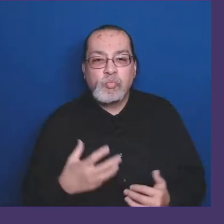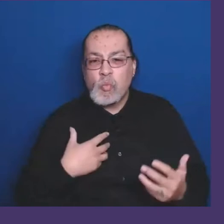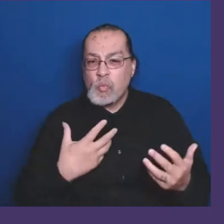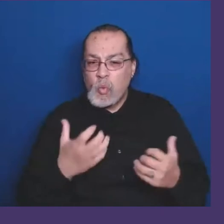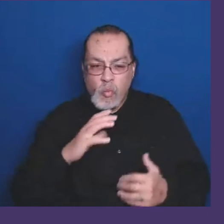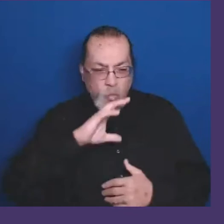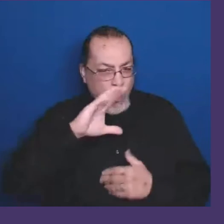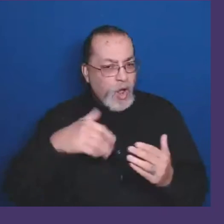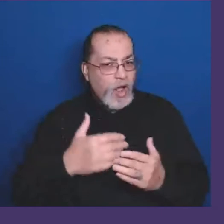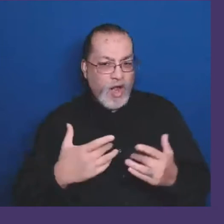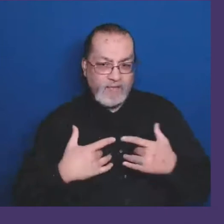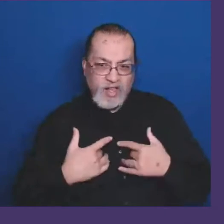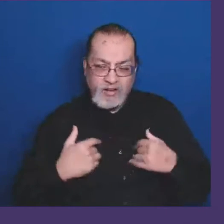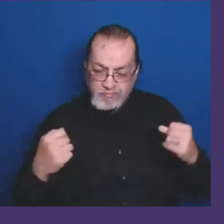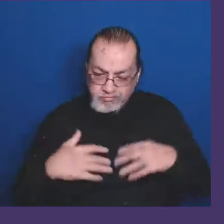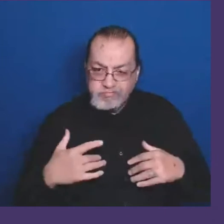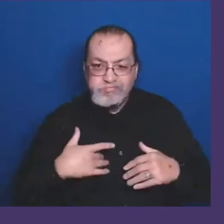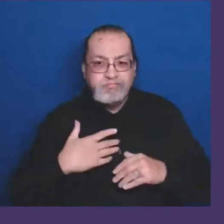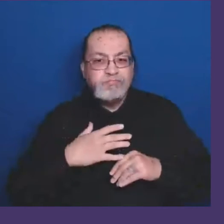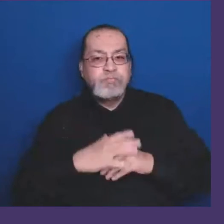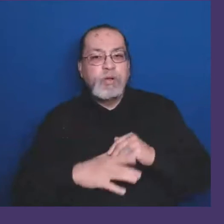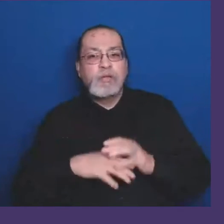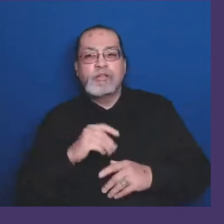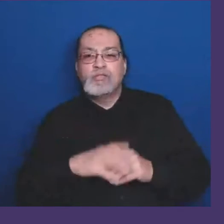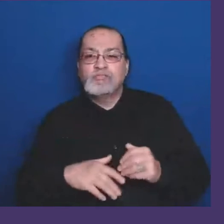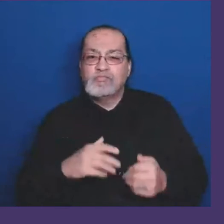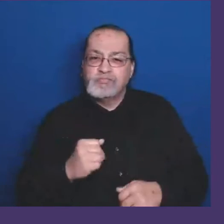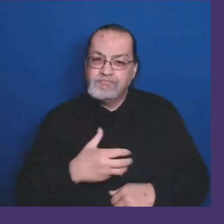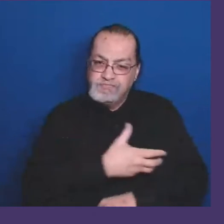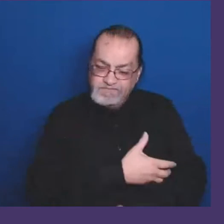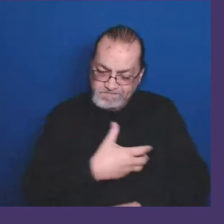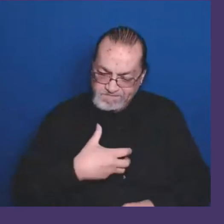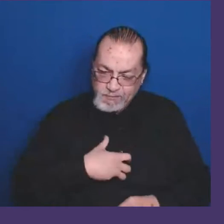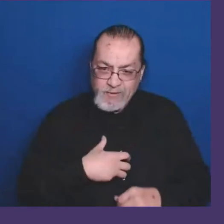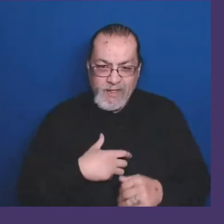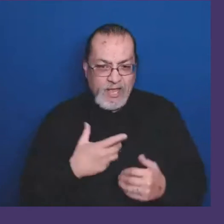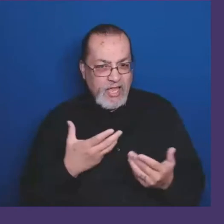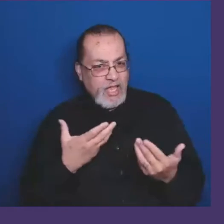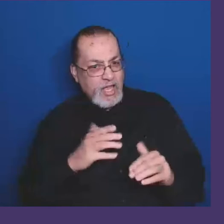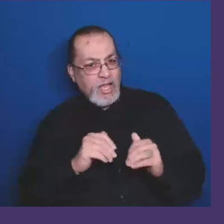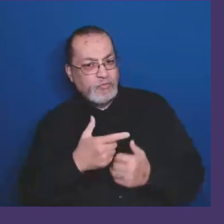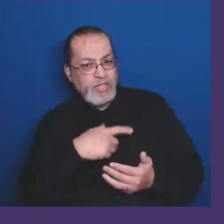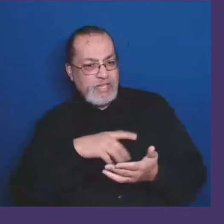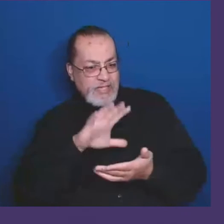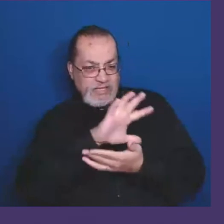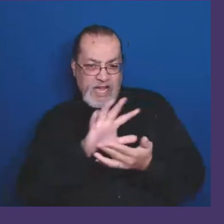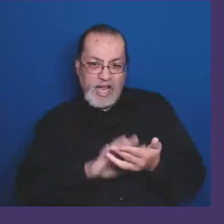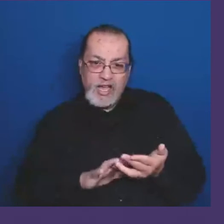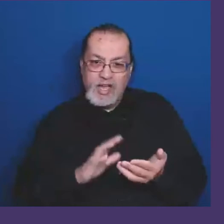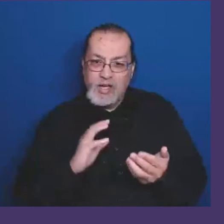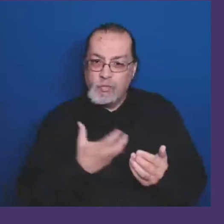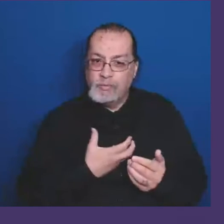and that's the way we design our spaces. We believe that putting money into workspaces